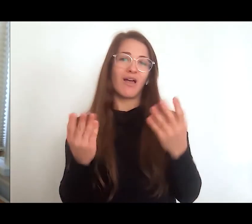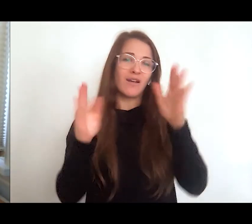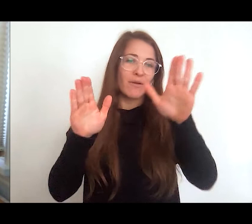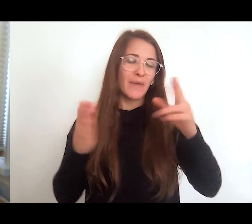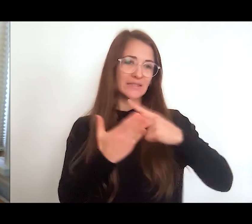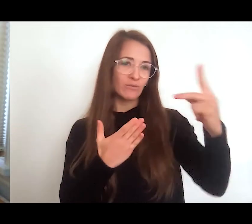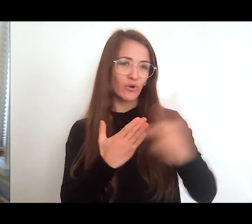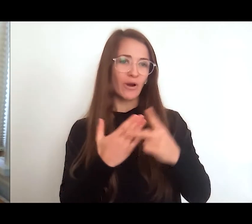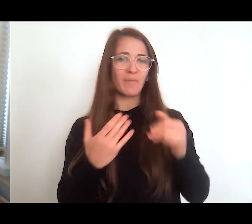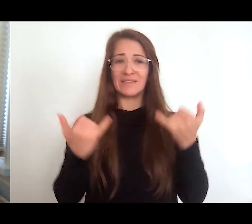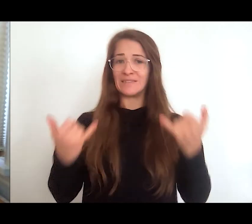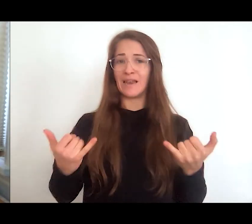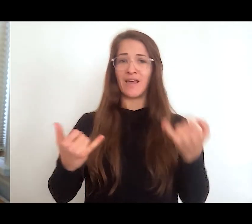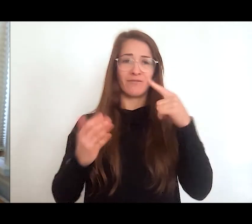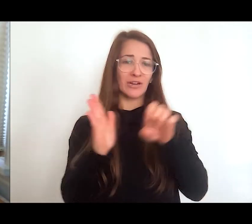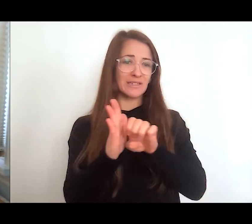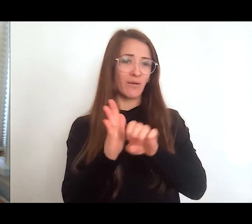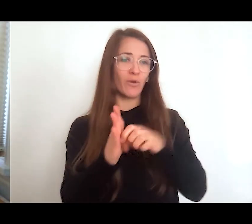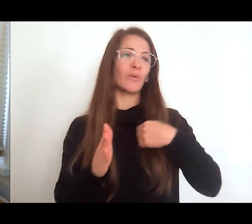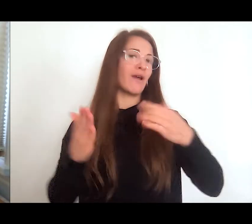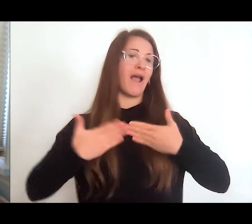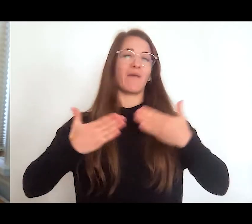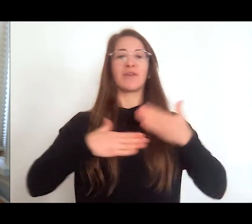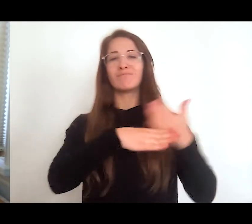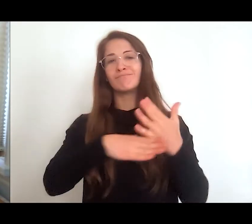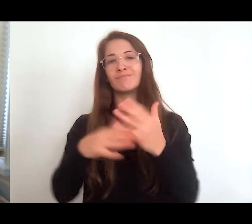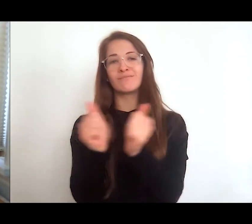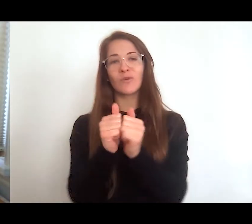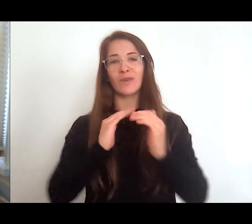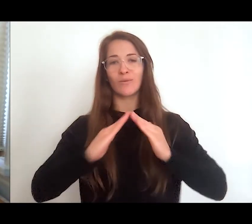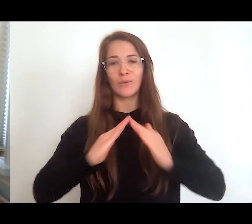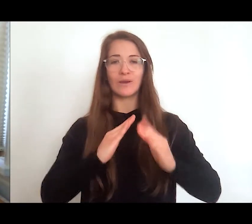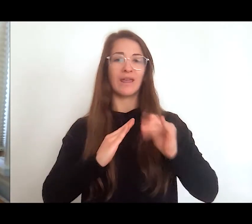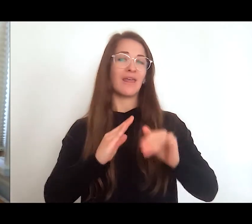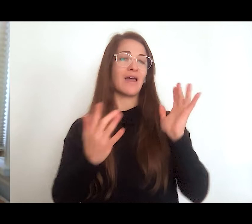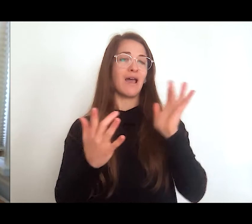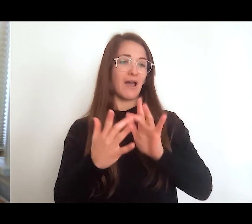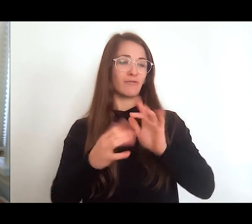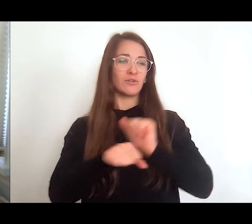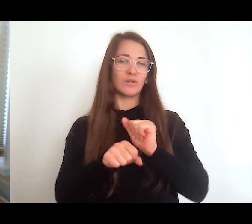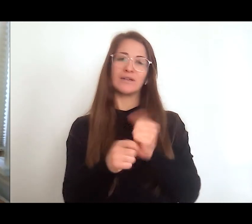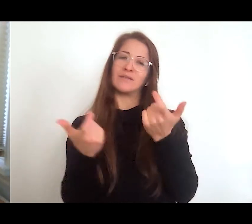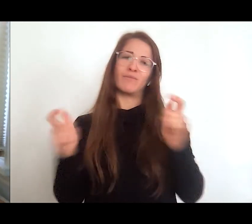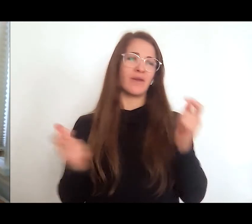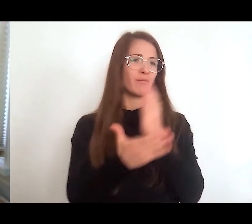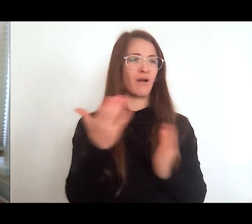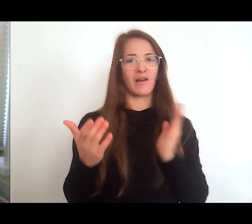I WILL PLUG KATRIN'S WORK AND WE PUT OUT A LOT OF GREAT PROGRAMMING, LIKE THIS TODAY AND WE ARE HAPPY TO SHARE WITH THE